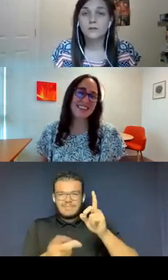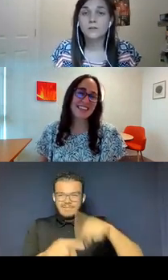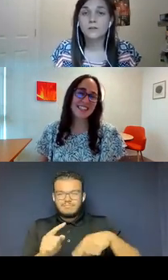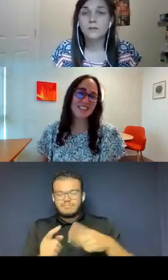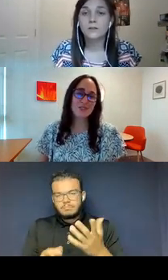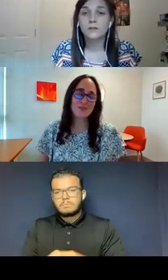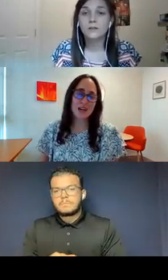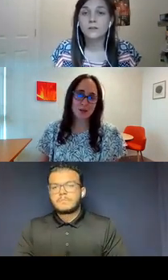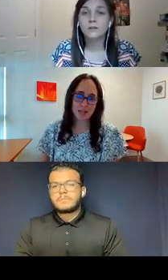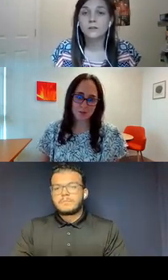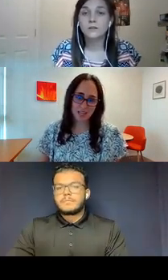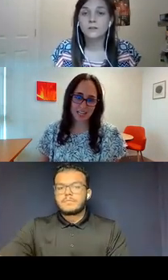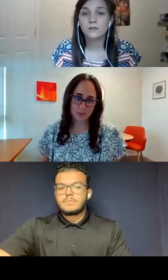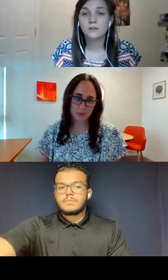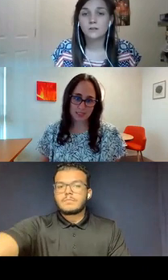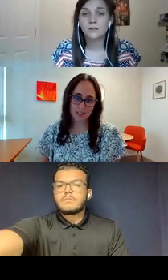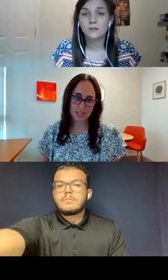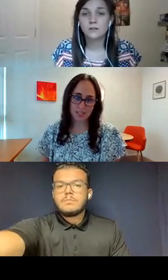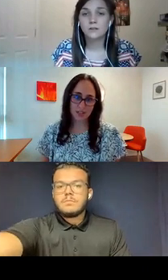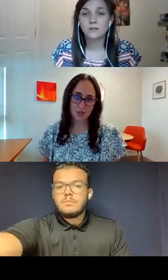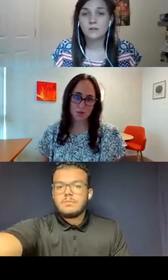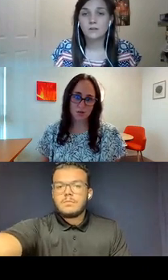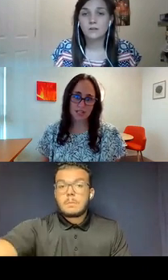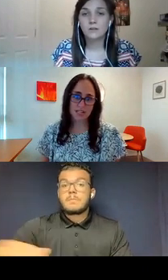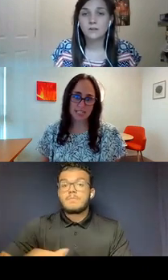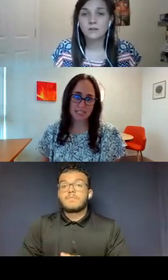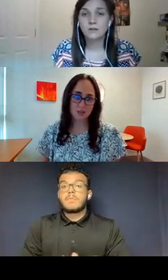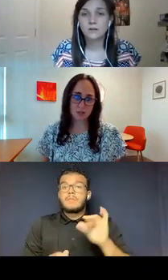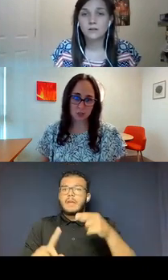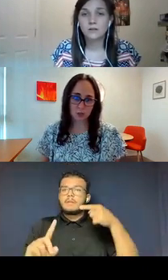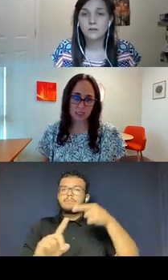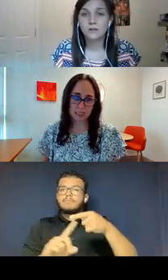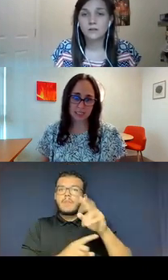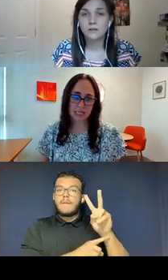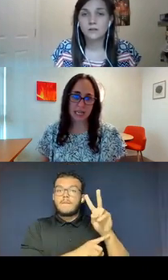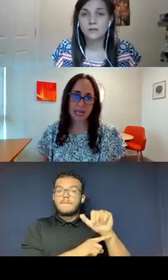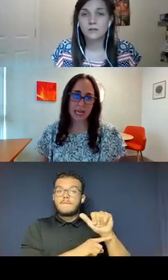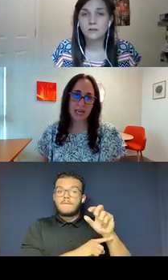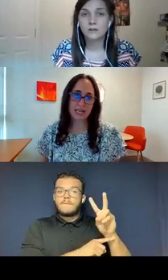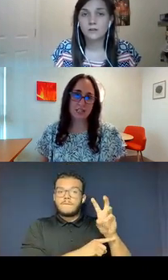And then these are the MEI-specific COVID-19 resources.